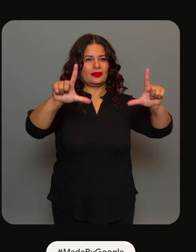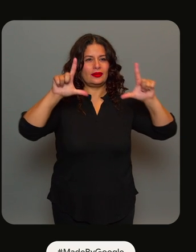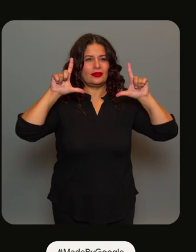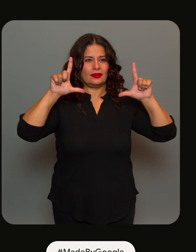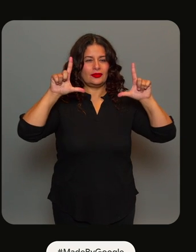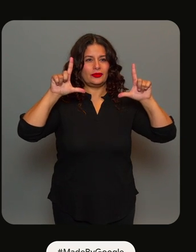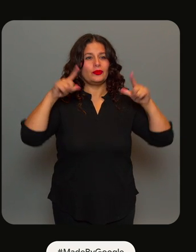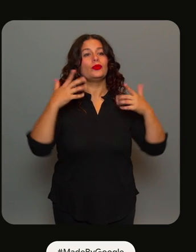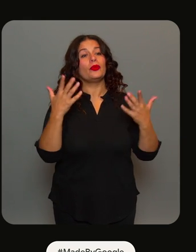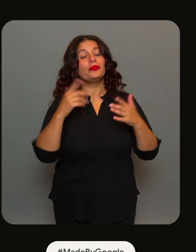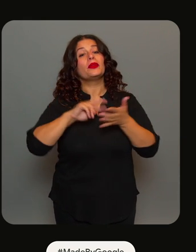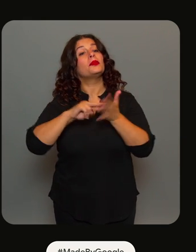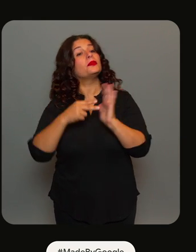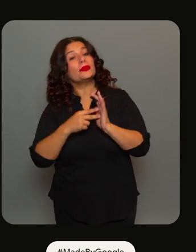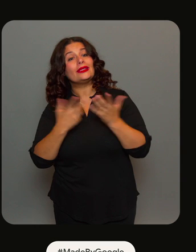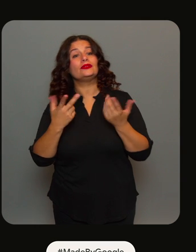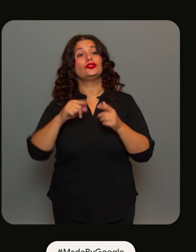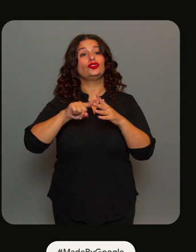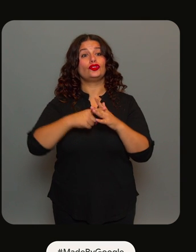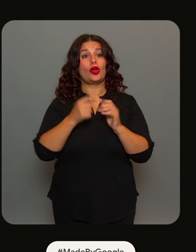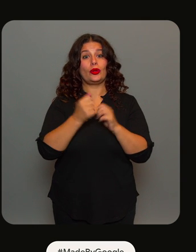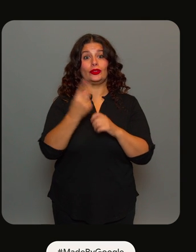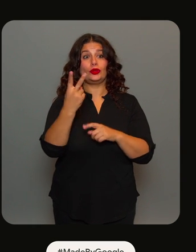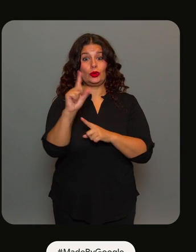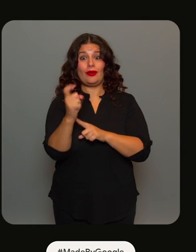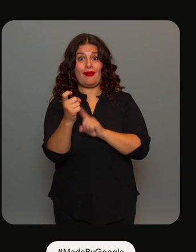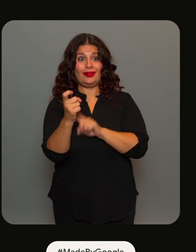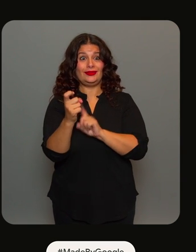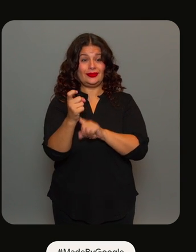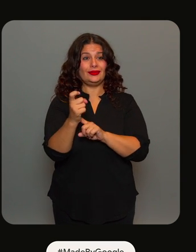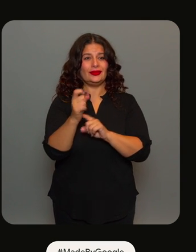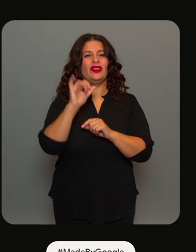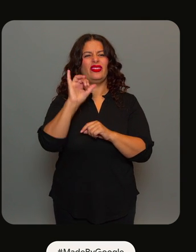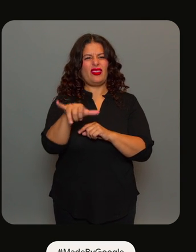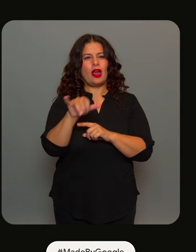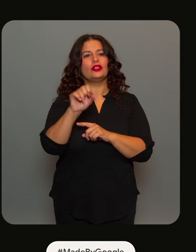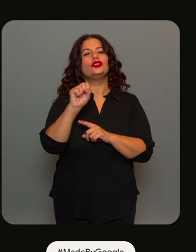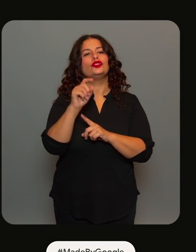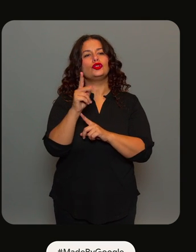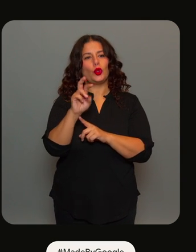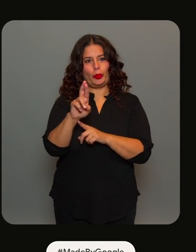So starting at 2x, Super Res Zoom crops Pixel 7 Pro's main